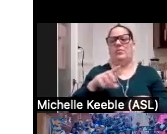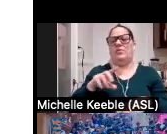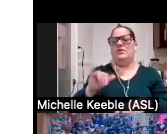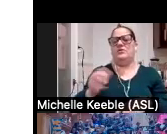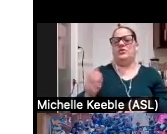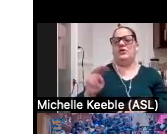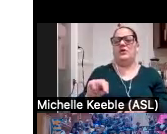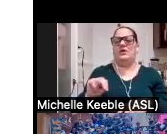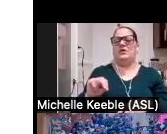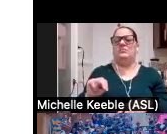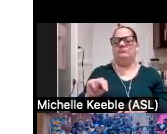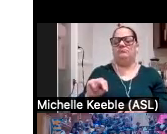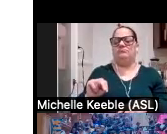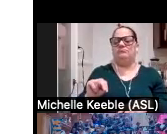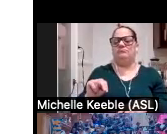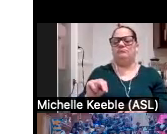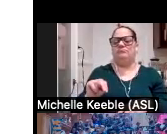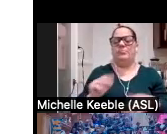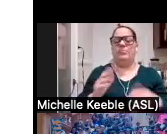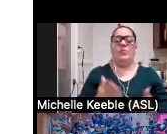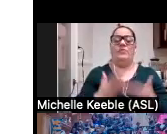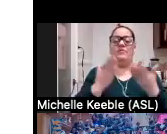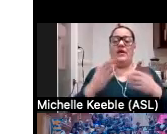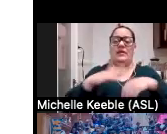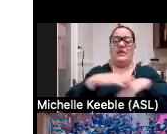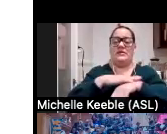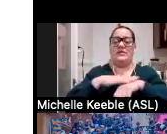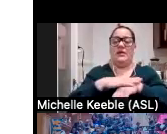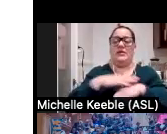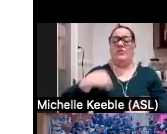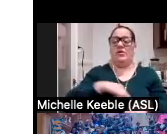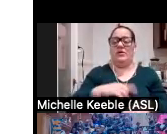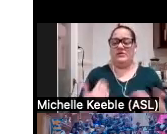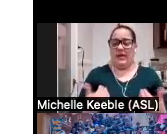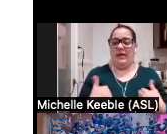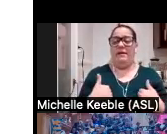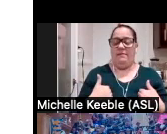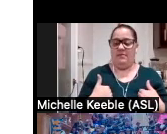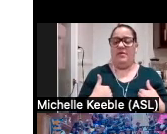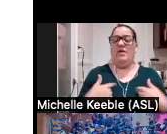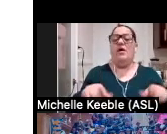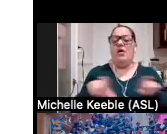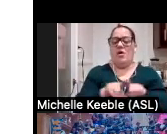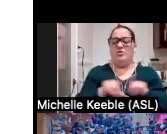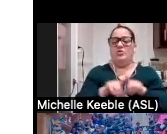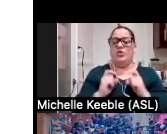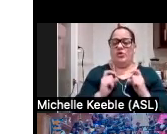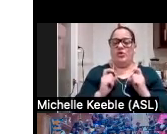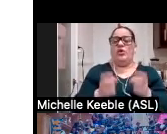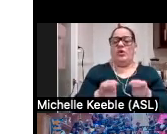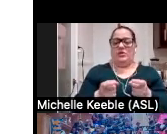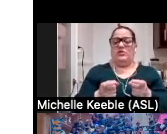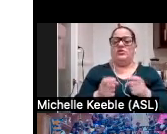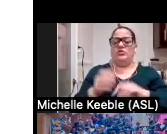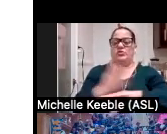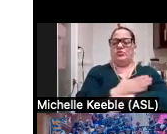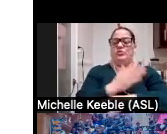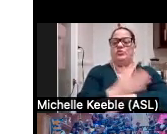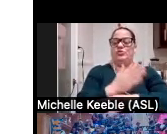um actually provided the space as well as the donation to do the construction of the museum